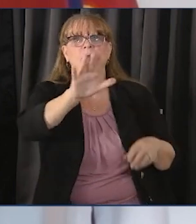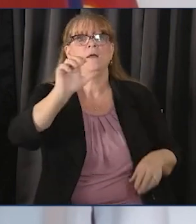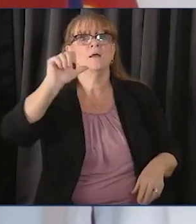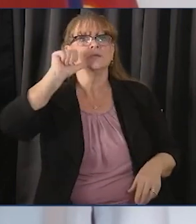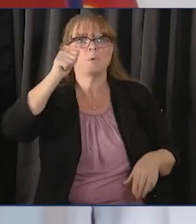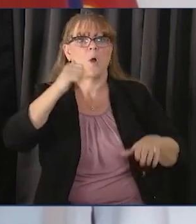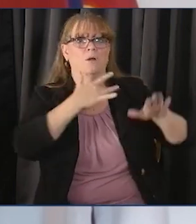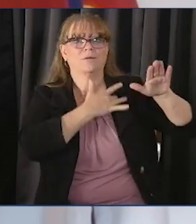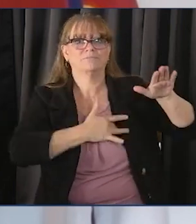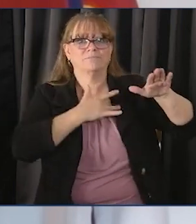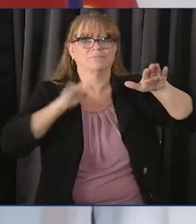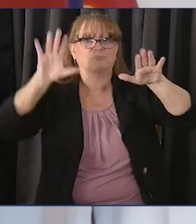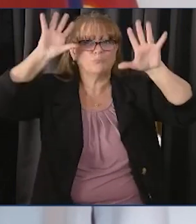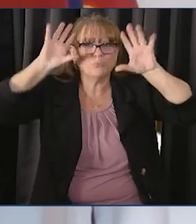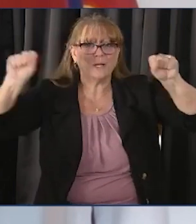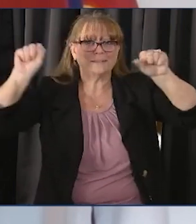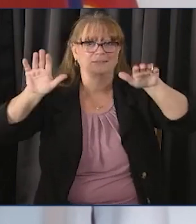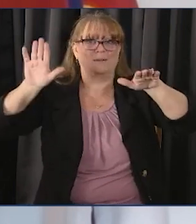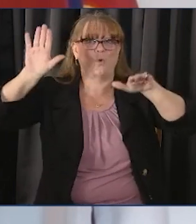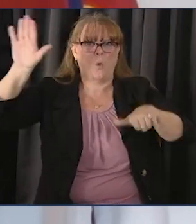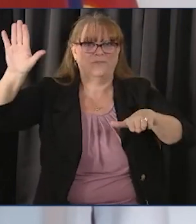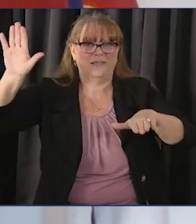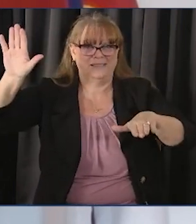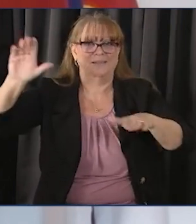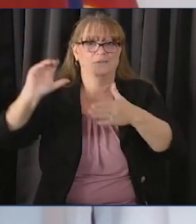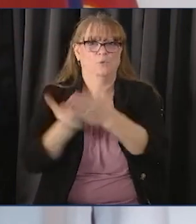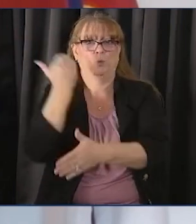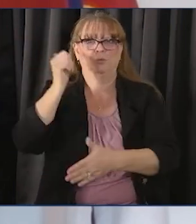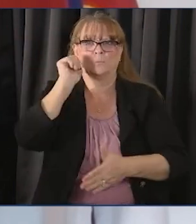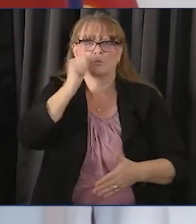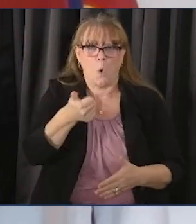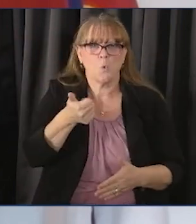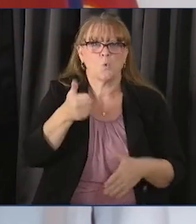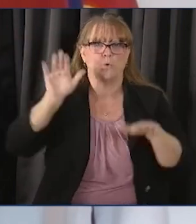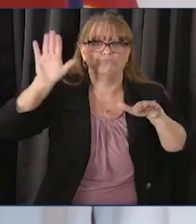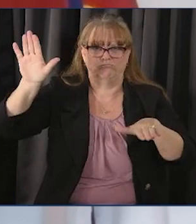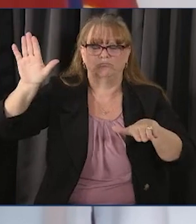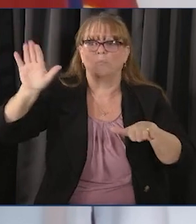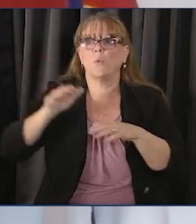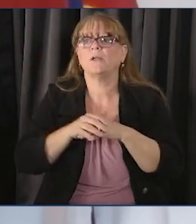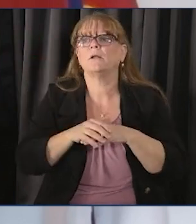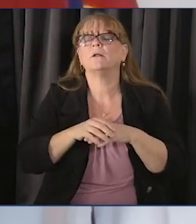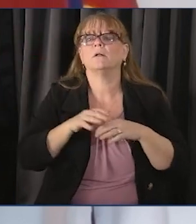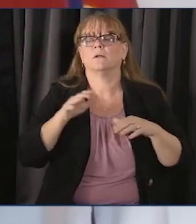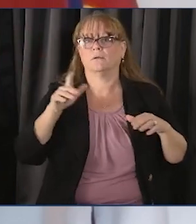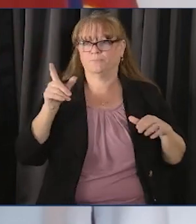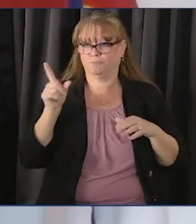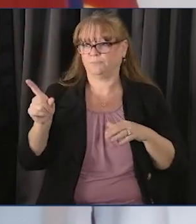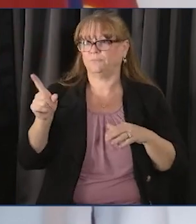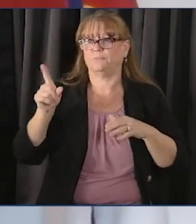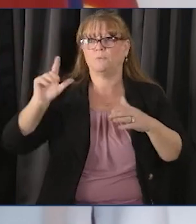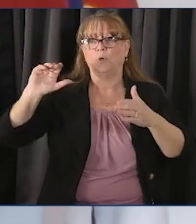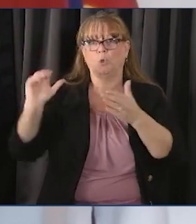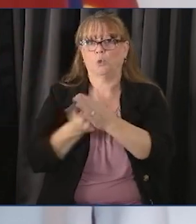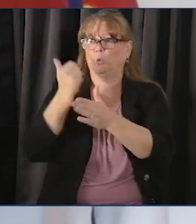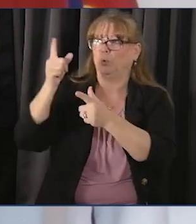our Republic, swearing in a new commander in chief. I know there's been questions about security and preparations. First I want to say that